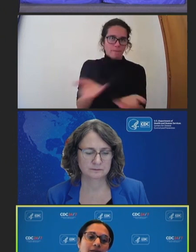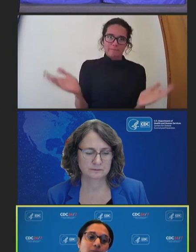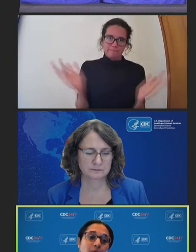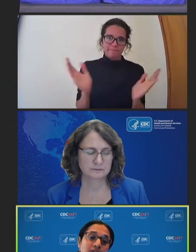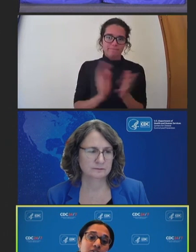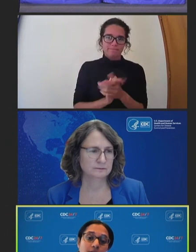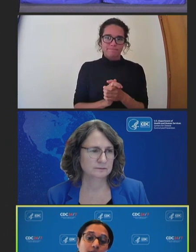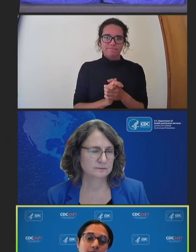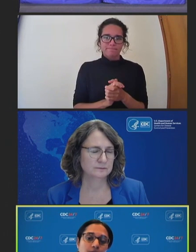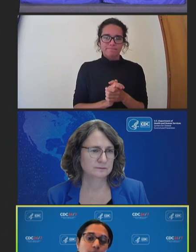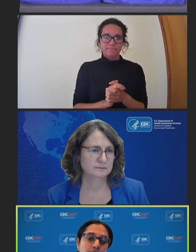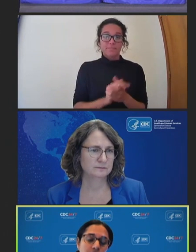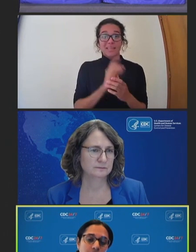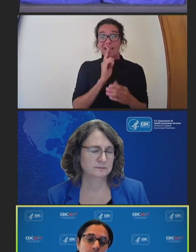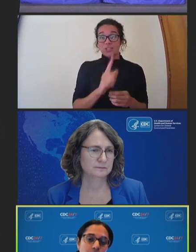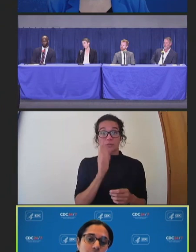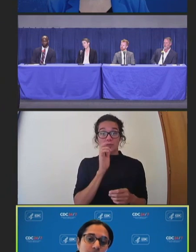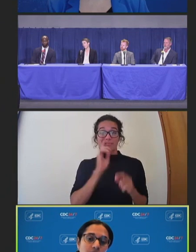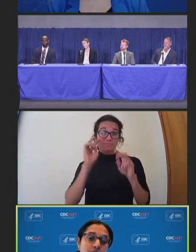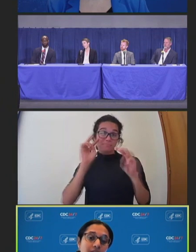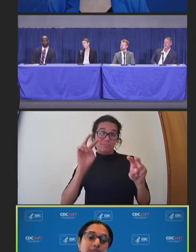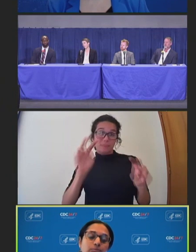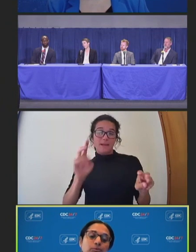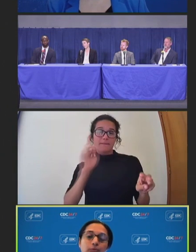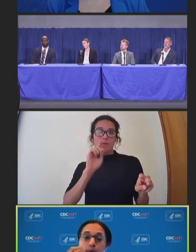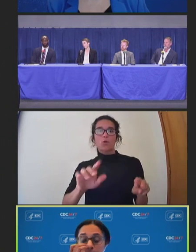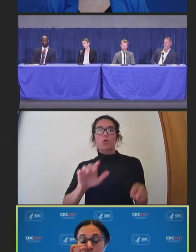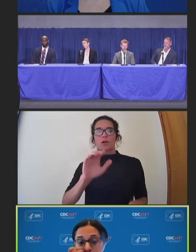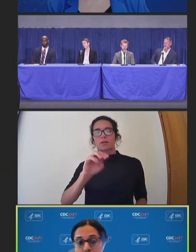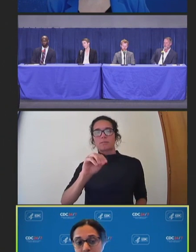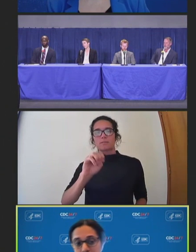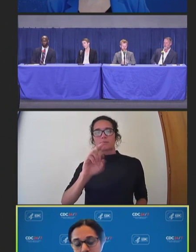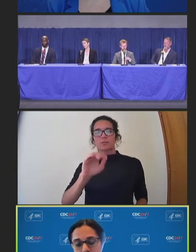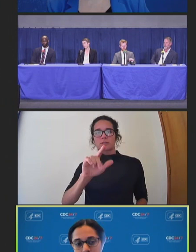And we're actually looking forward to commercialization. Even before commercialization,